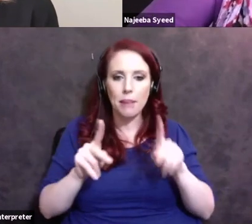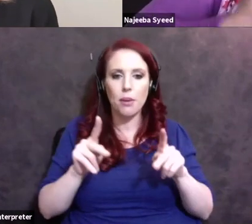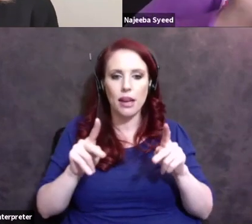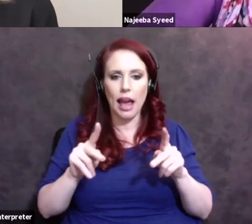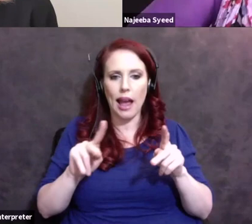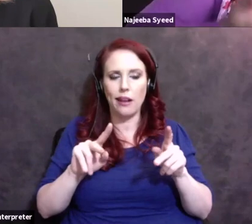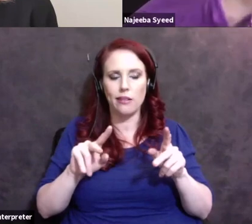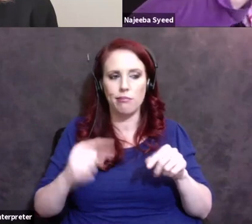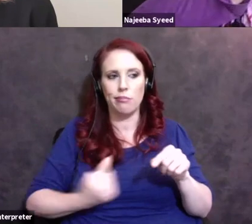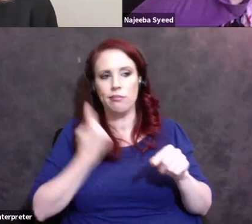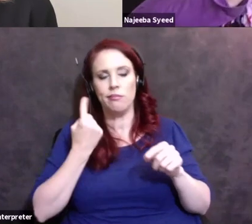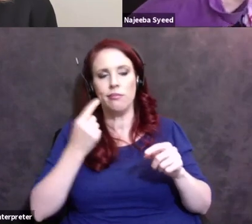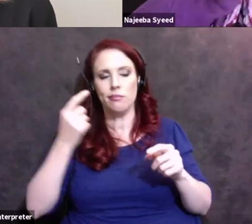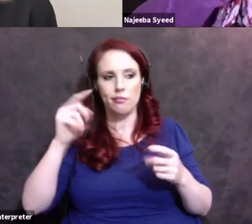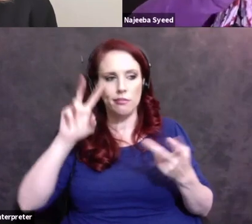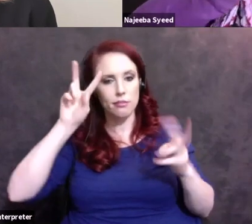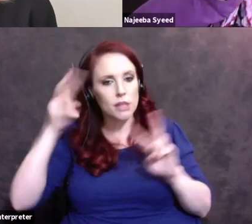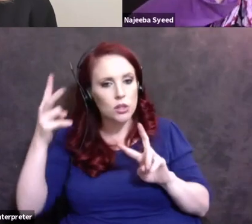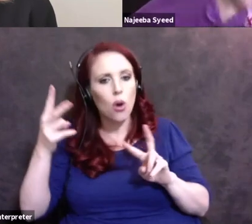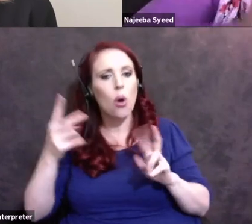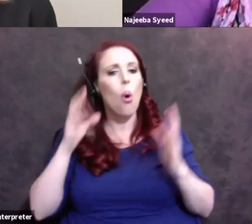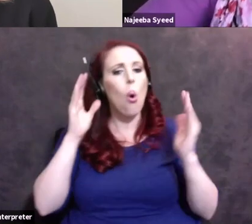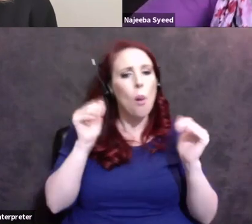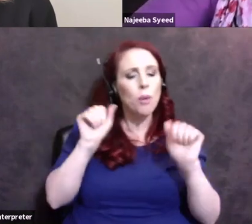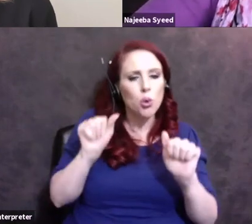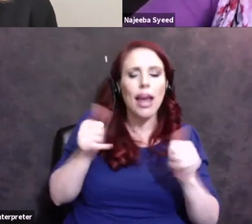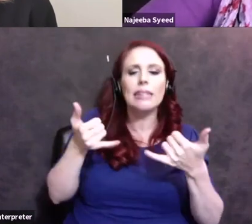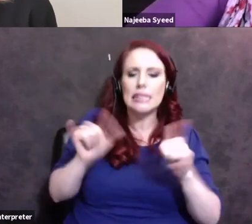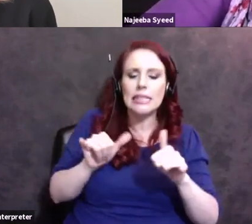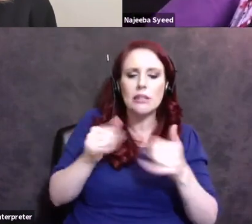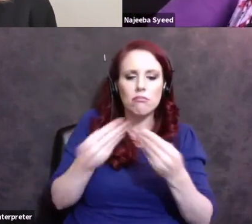Hopefully, you would have capacity to work through that still, but I would really encourage